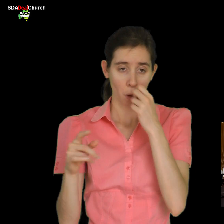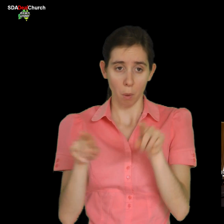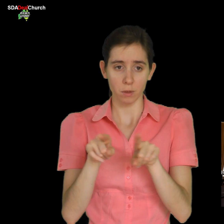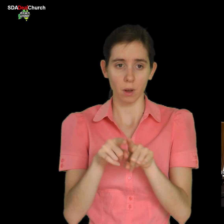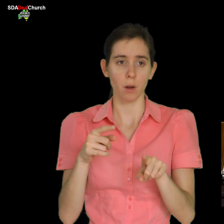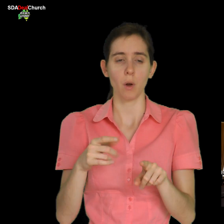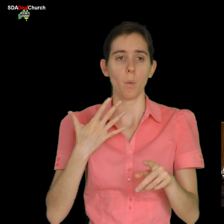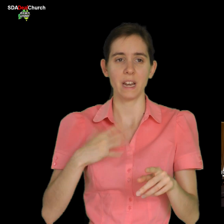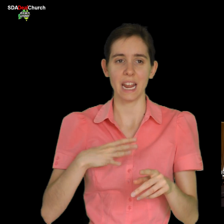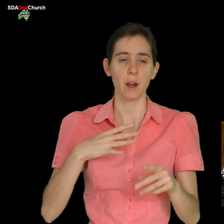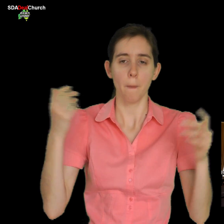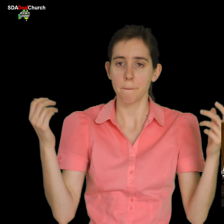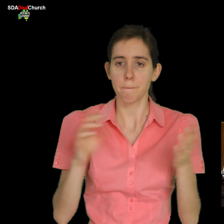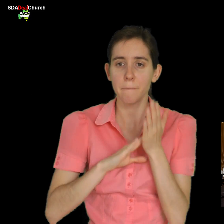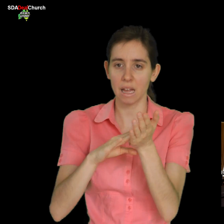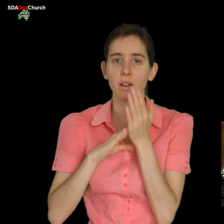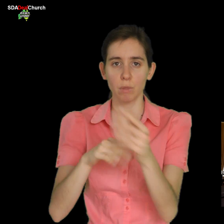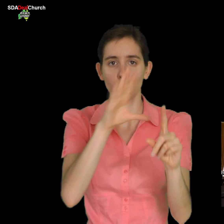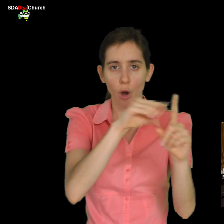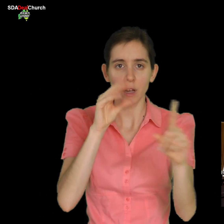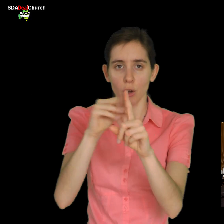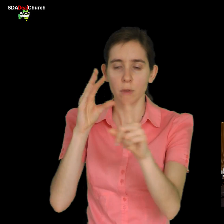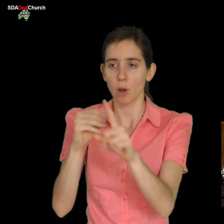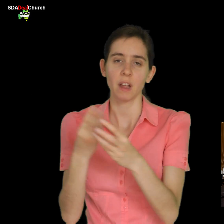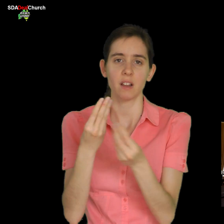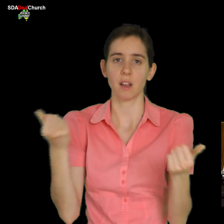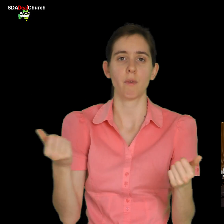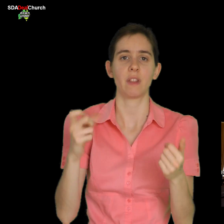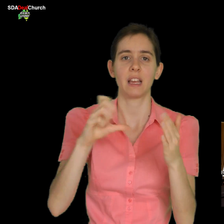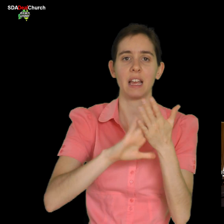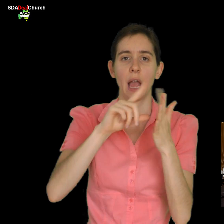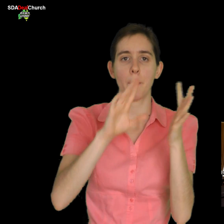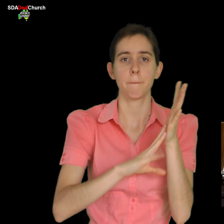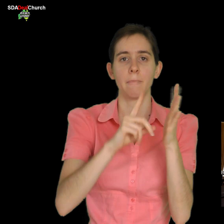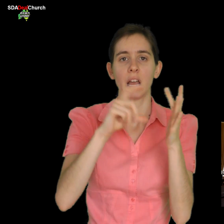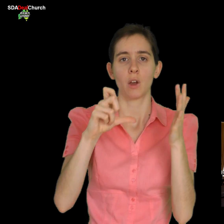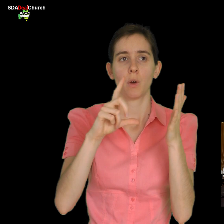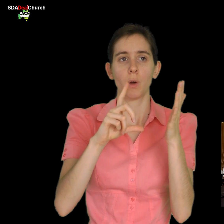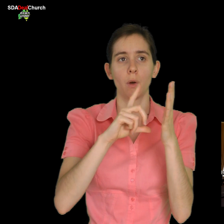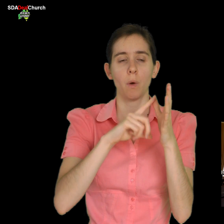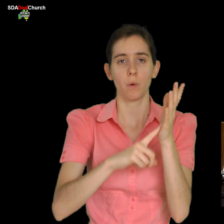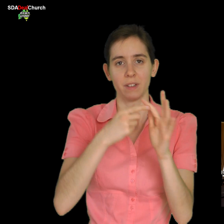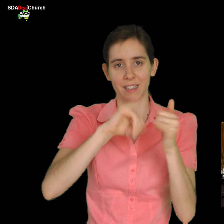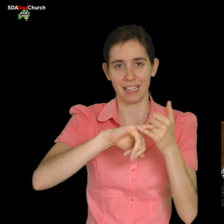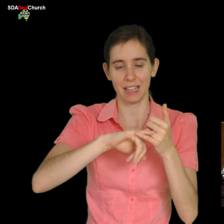of copies of some of these chemicals to provide the concentrations needed to